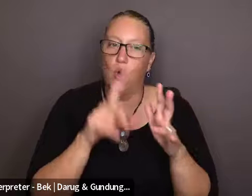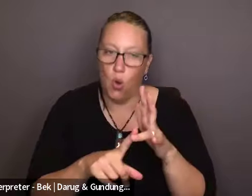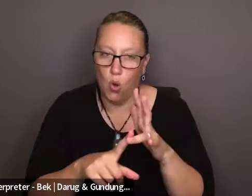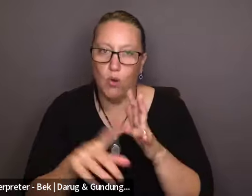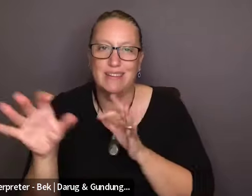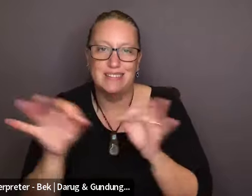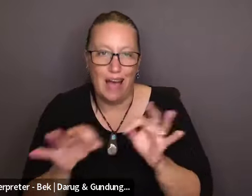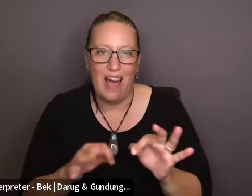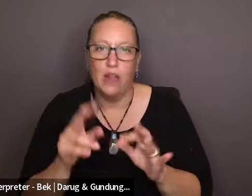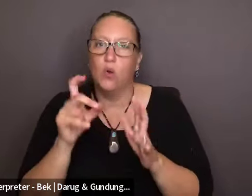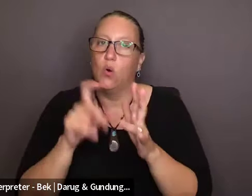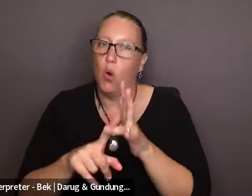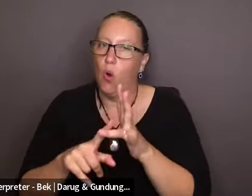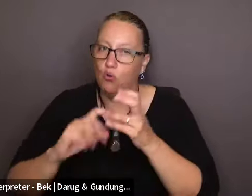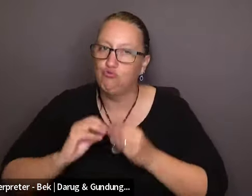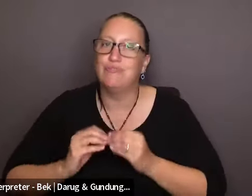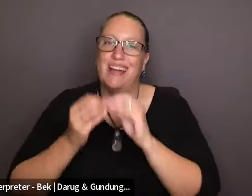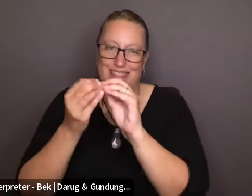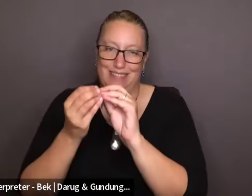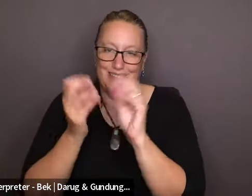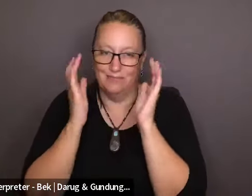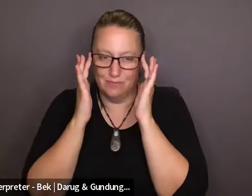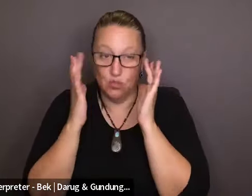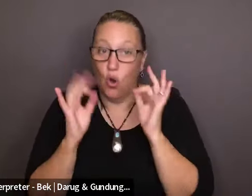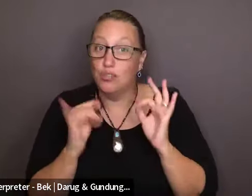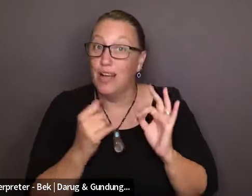shared decision-making from start to finish. On the